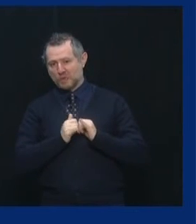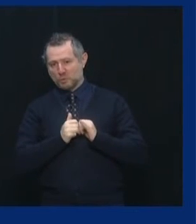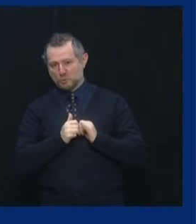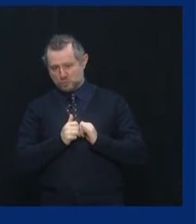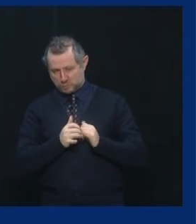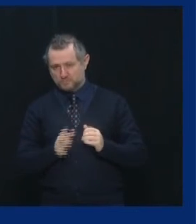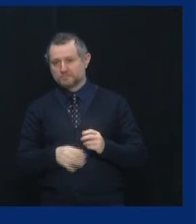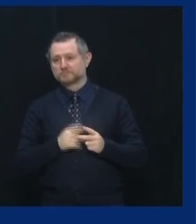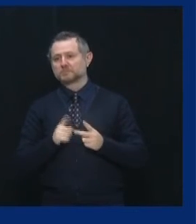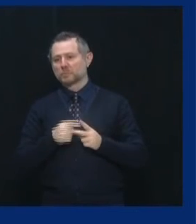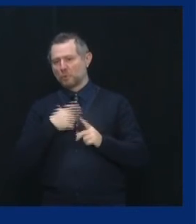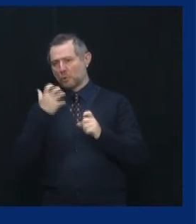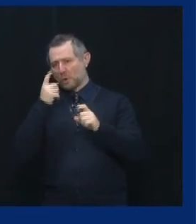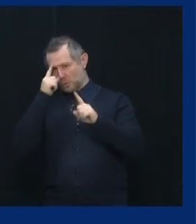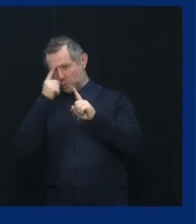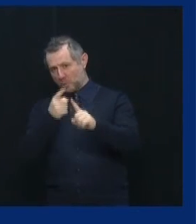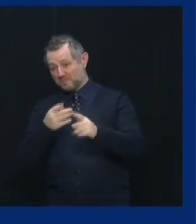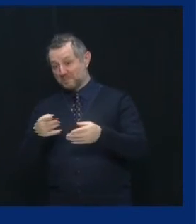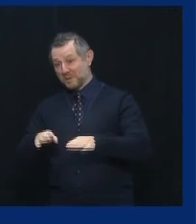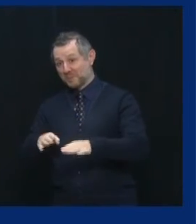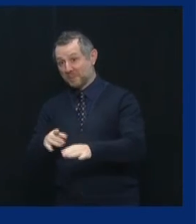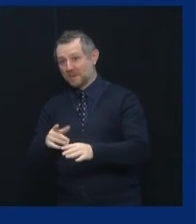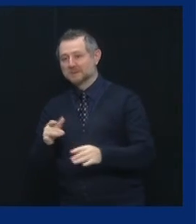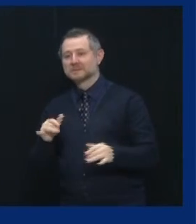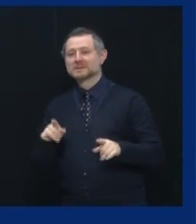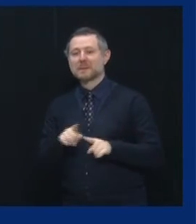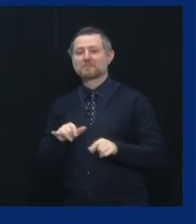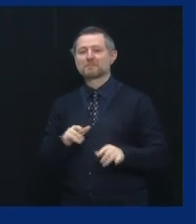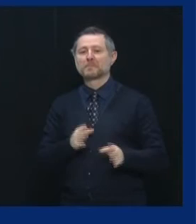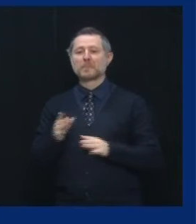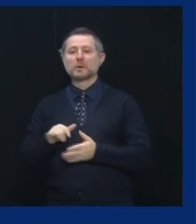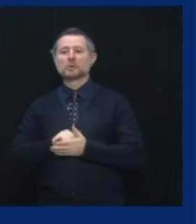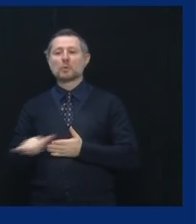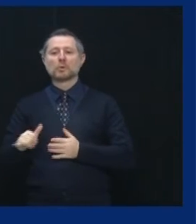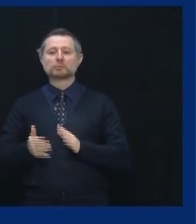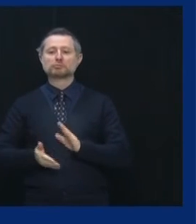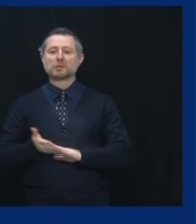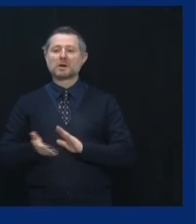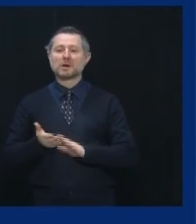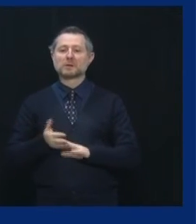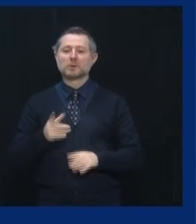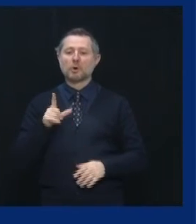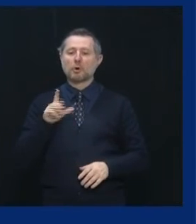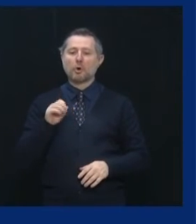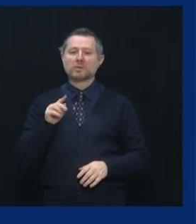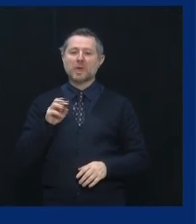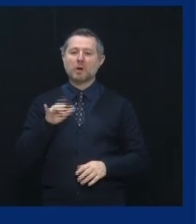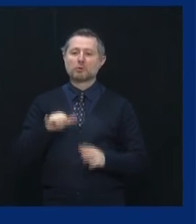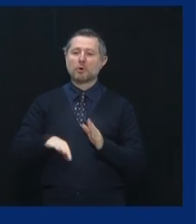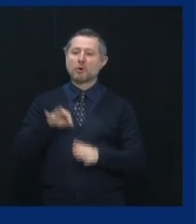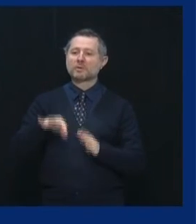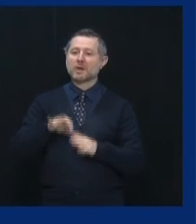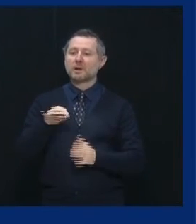BETTING AND I'LL ASK ROB TO EXPLAIN HOW WE WANT TO DO SPORTS BETTING.